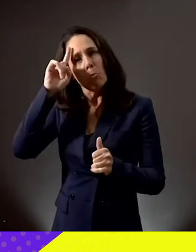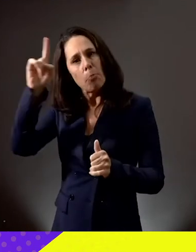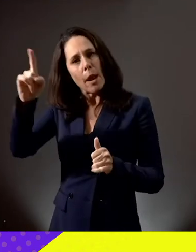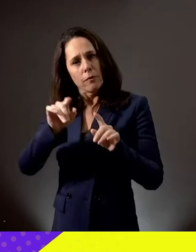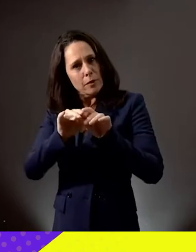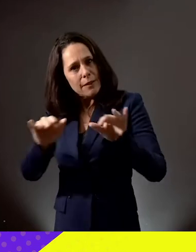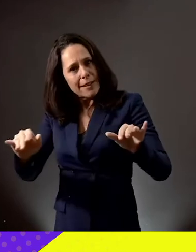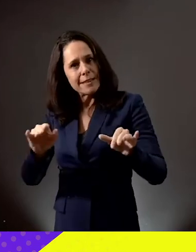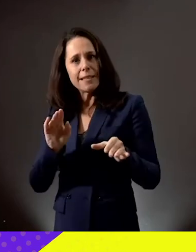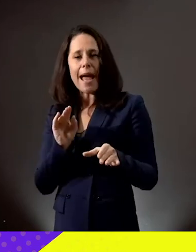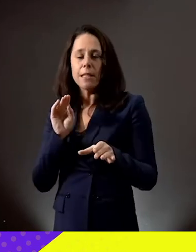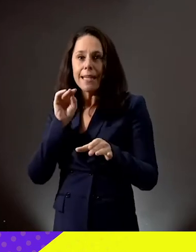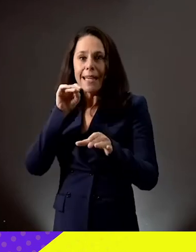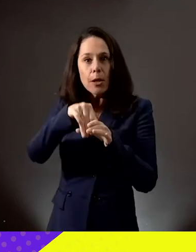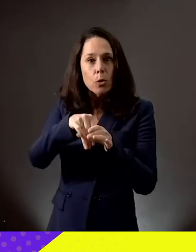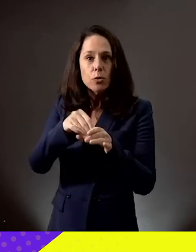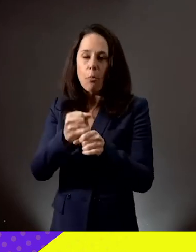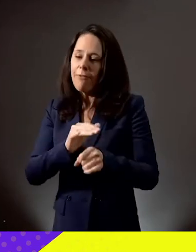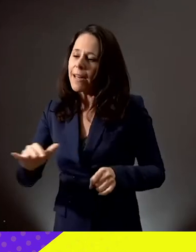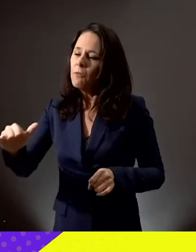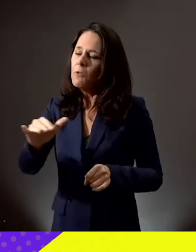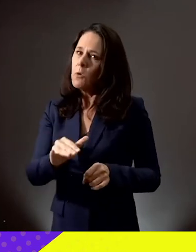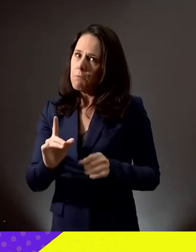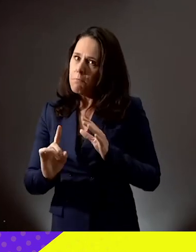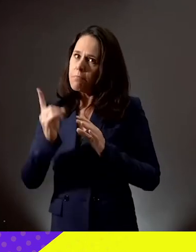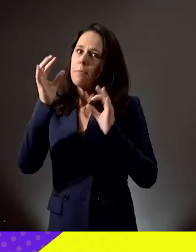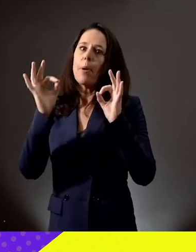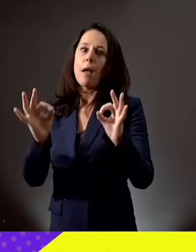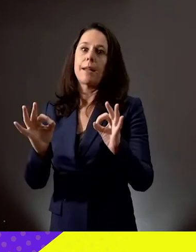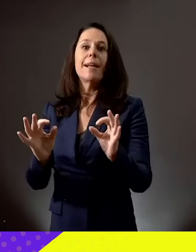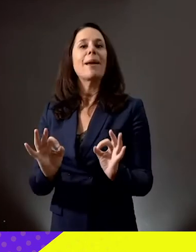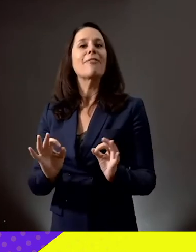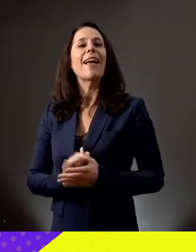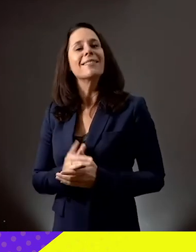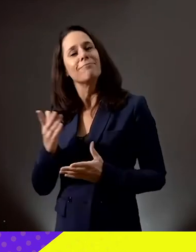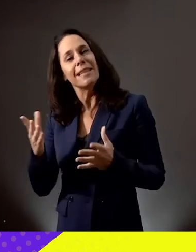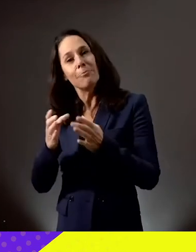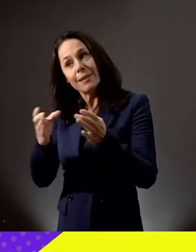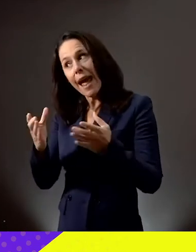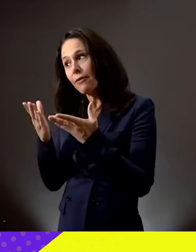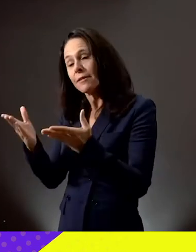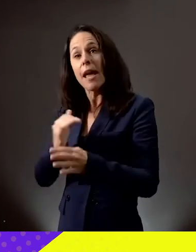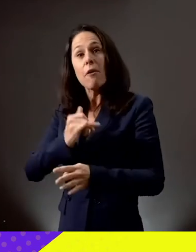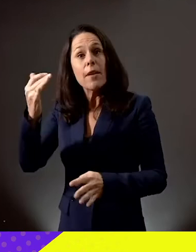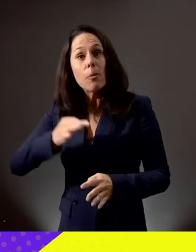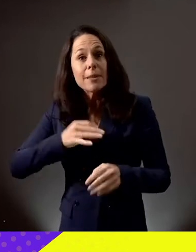It's a top priority for them. Perfect. I would like to wish them all good luck today. Enjoy Diversity Day.